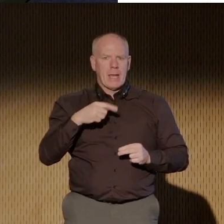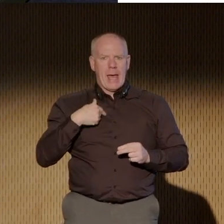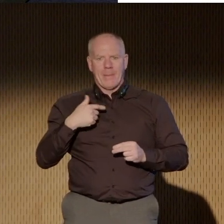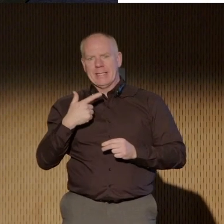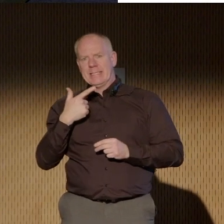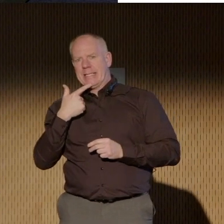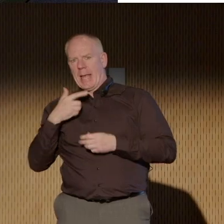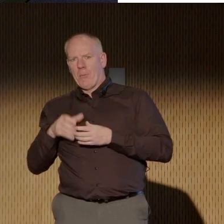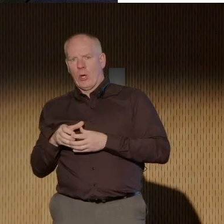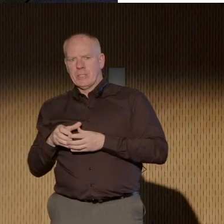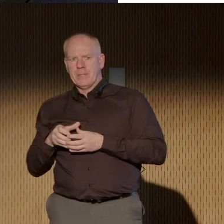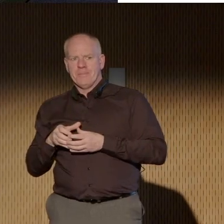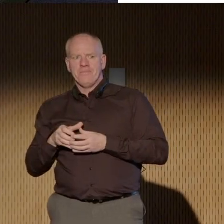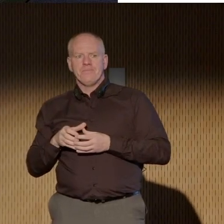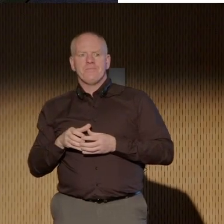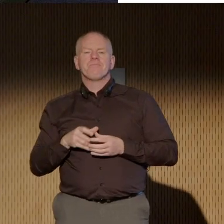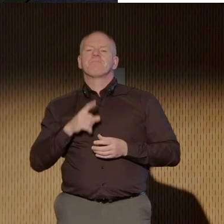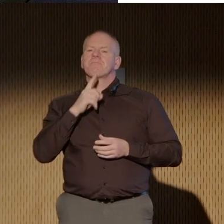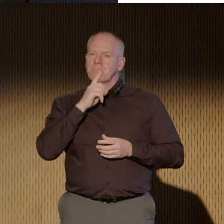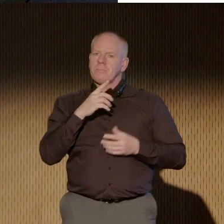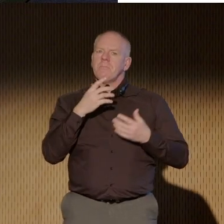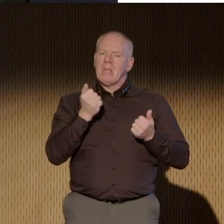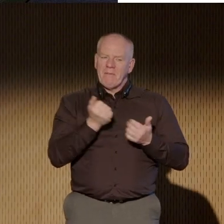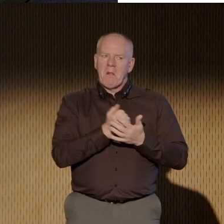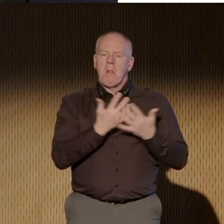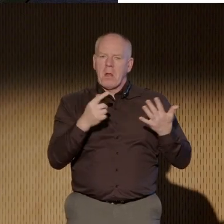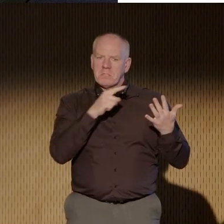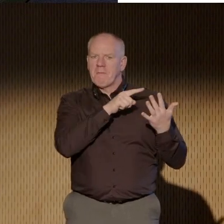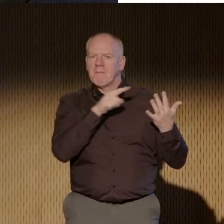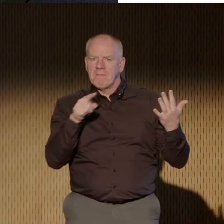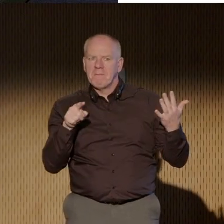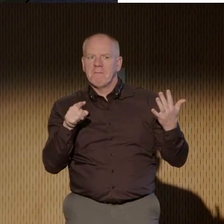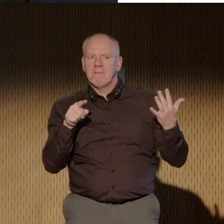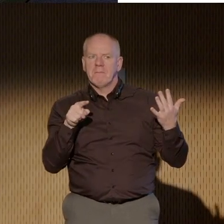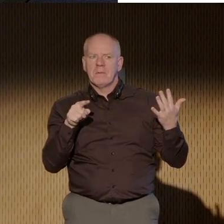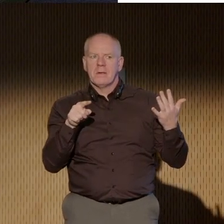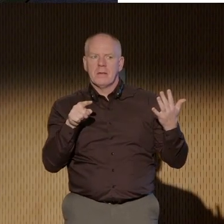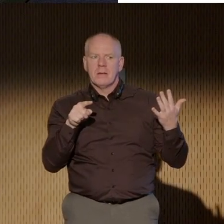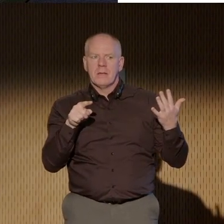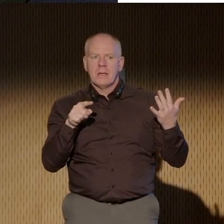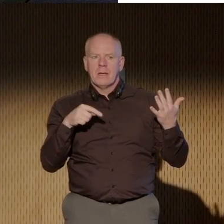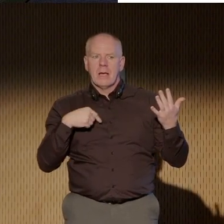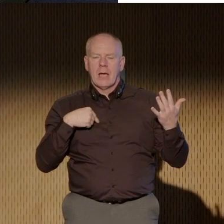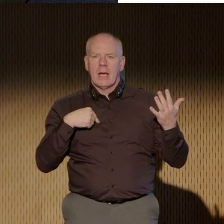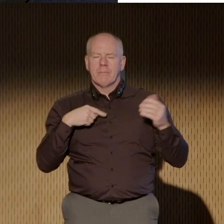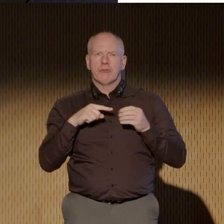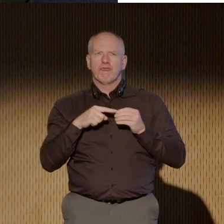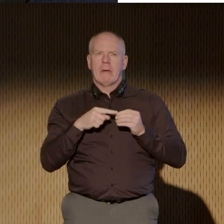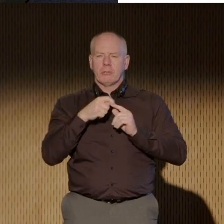of stuff. But there is a fair amount of what I'm trying to actually measure myself at the